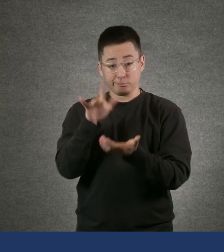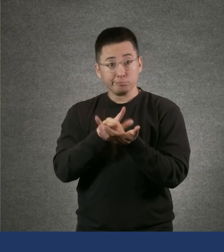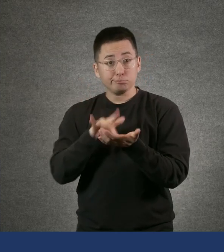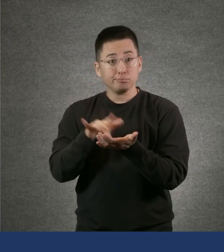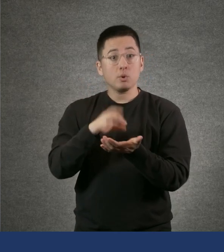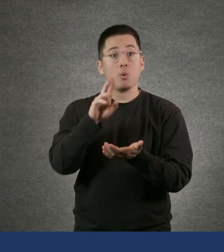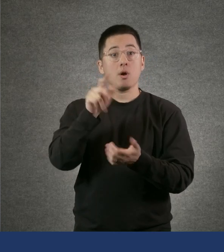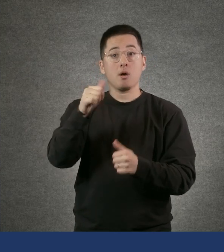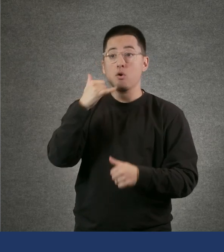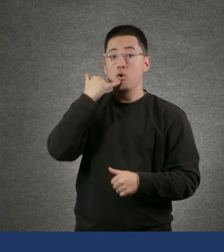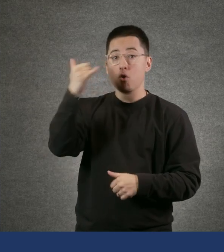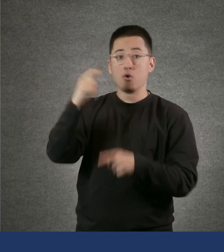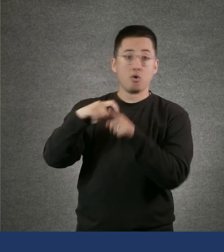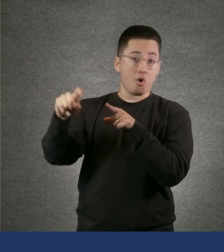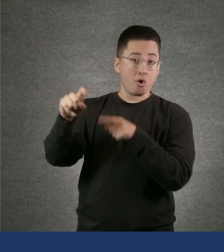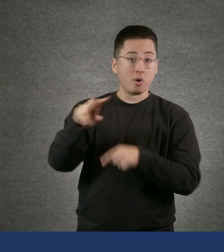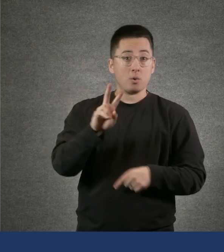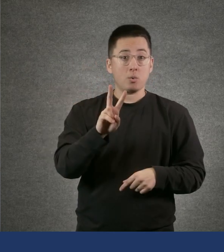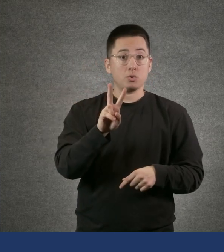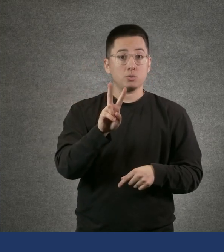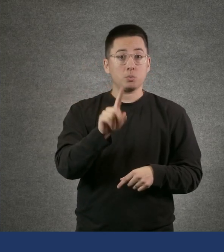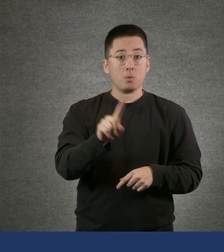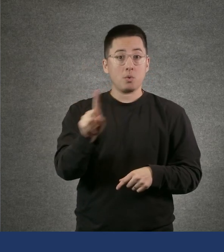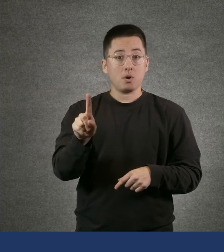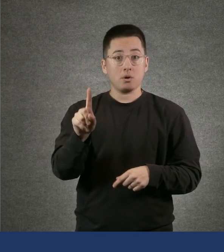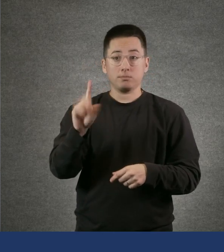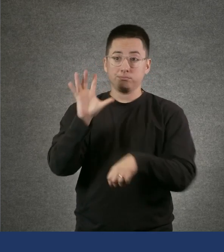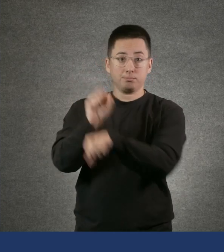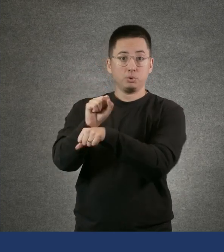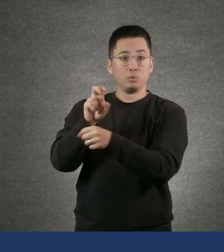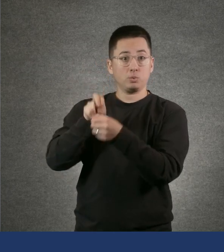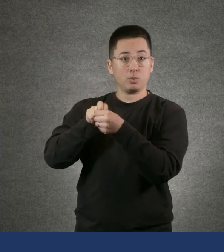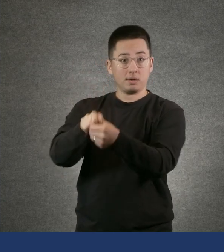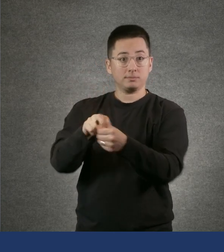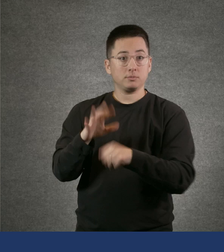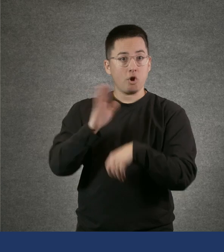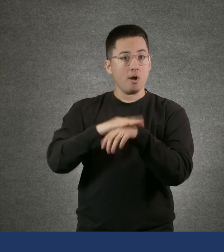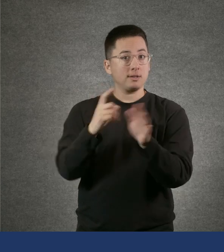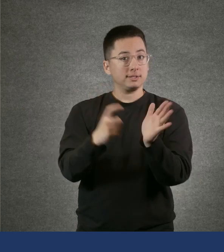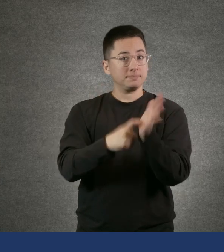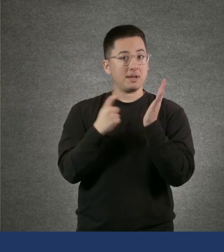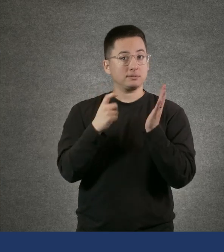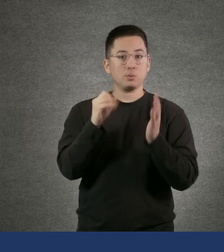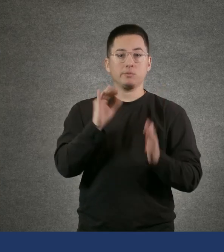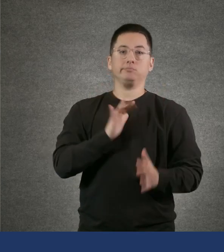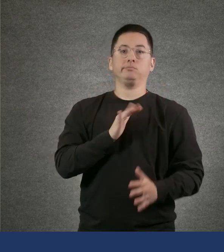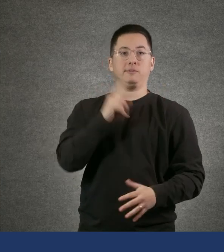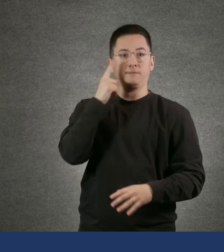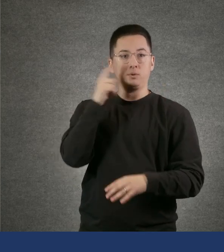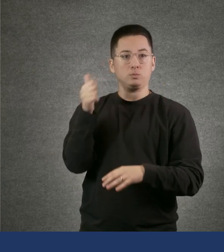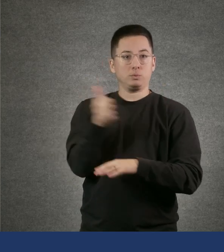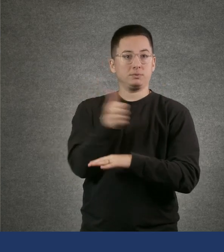for booking a ride. It's on-demand, so it works as a transit service,